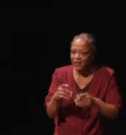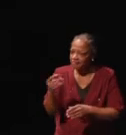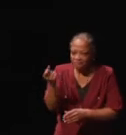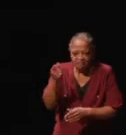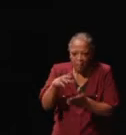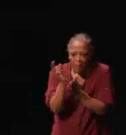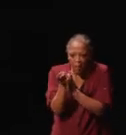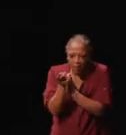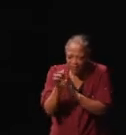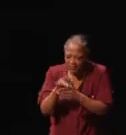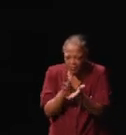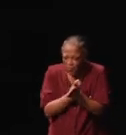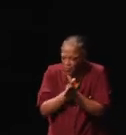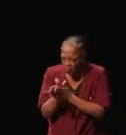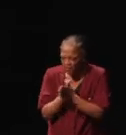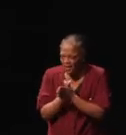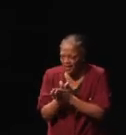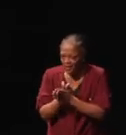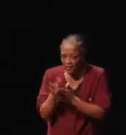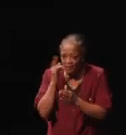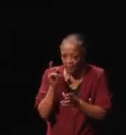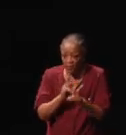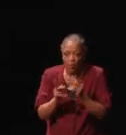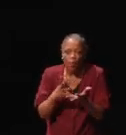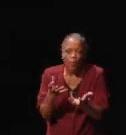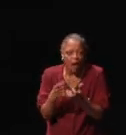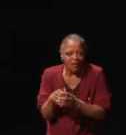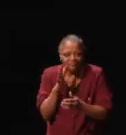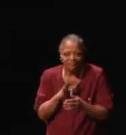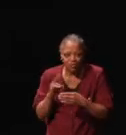objectives whether you are working in education, the health service, social services,